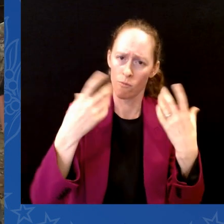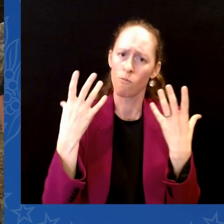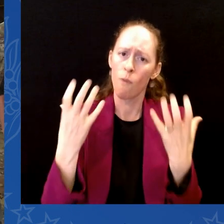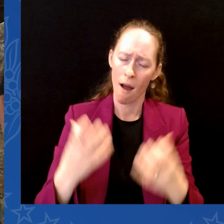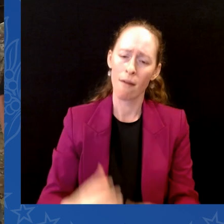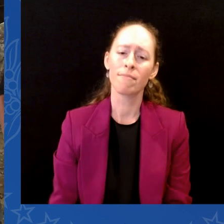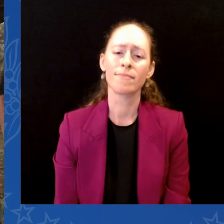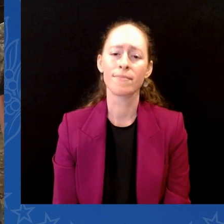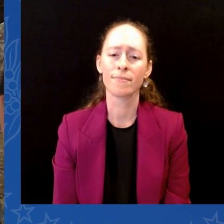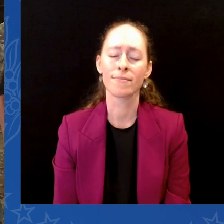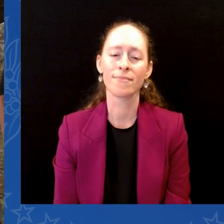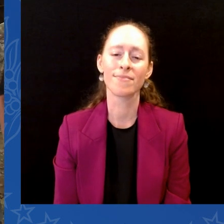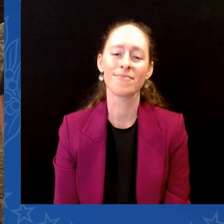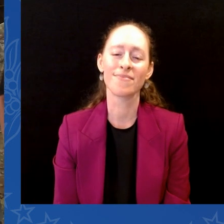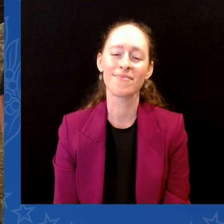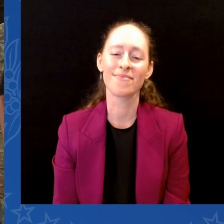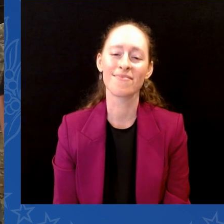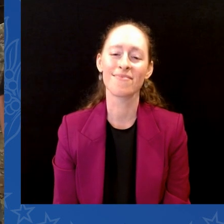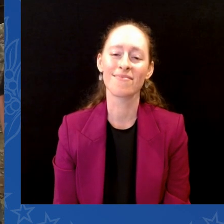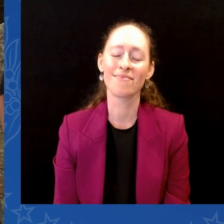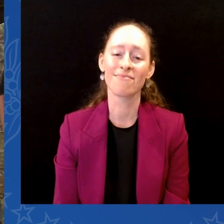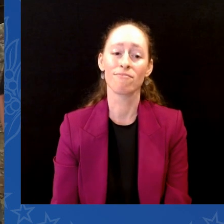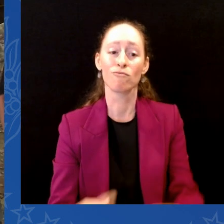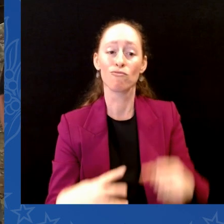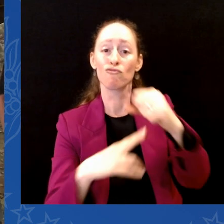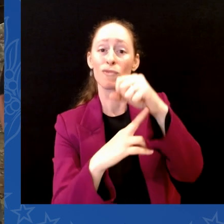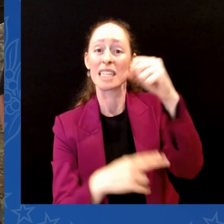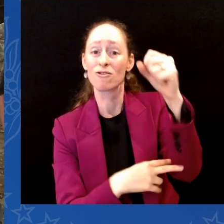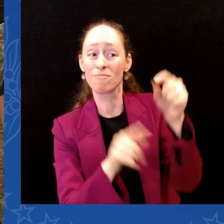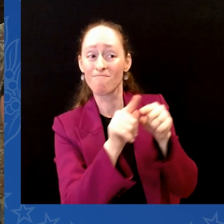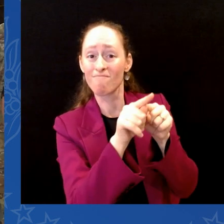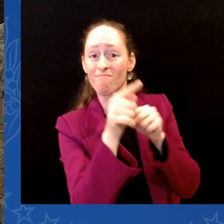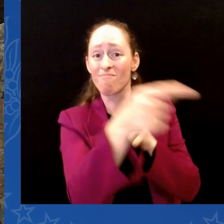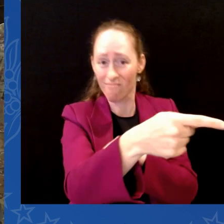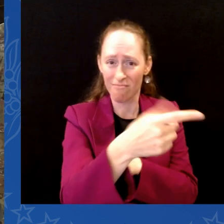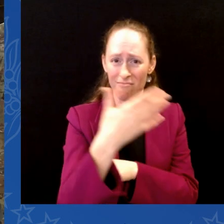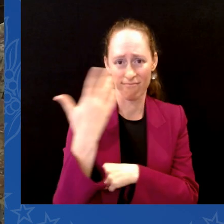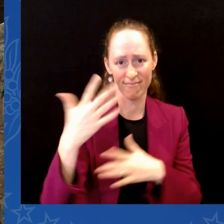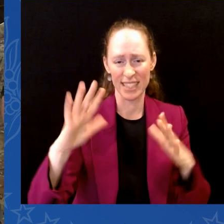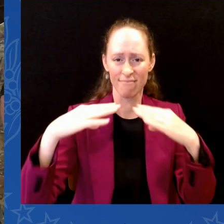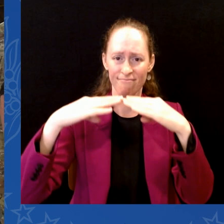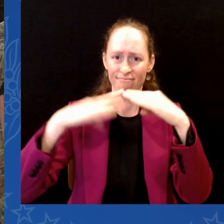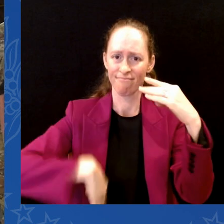we were airlifting linemen on to both of those islands to be able to start surveying the damage